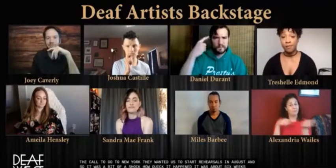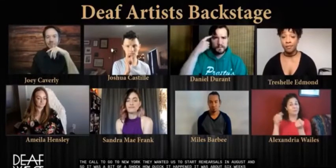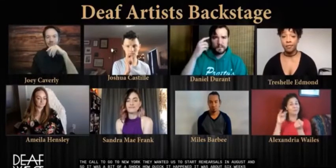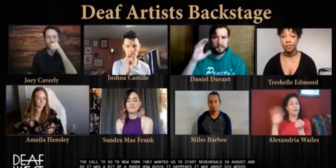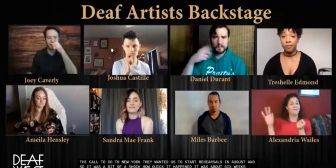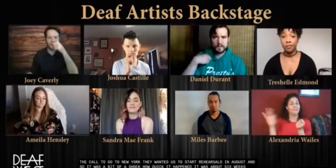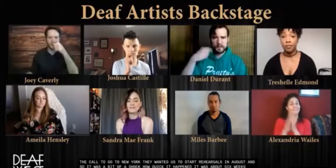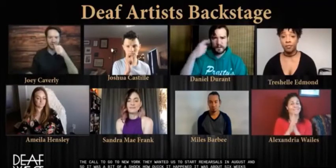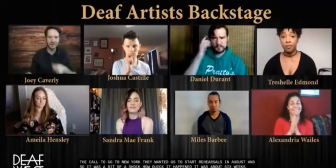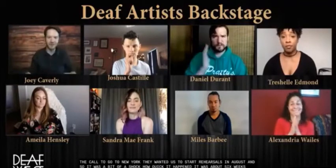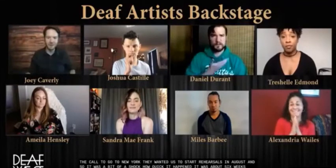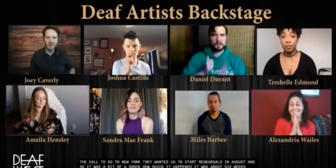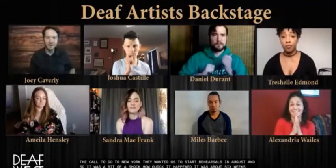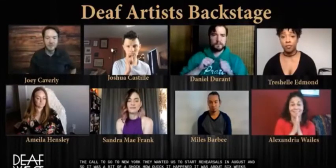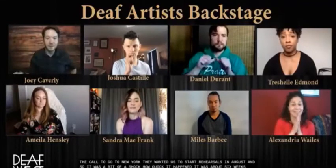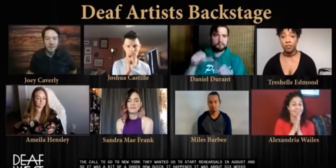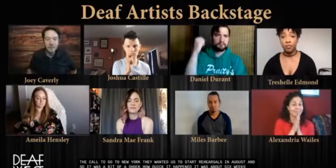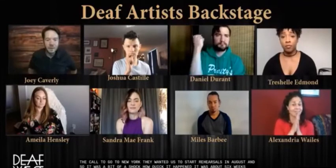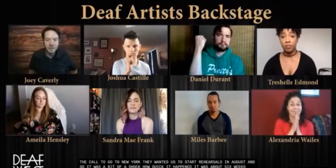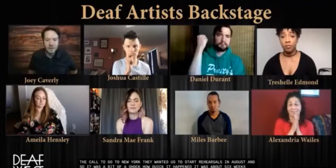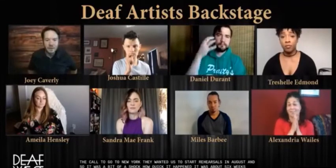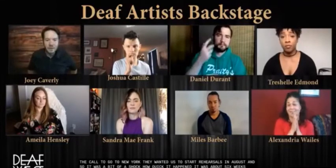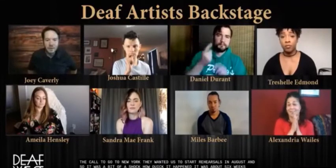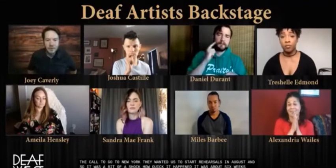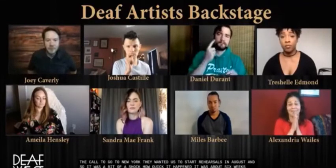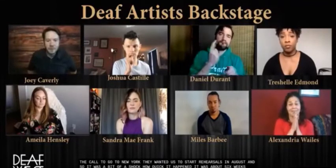It was quite the experience, but we were able to pull it off.